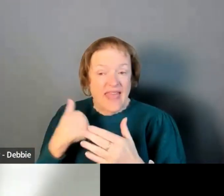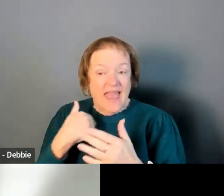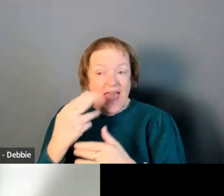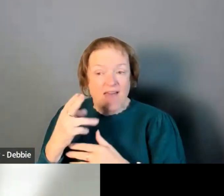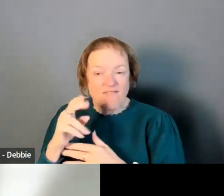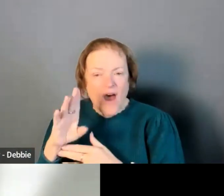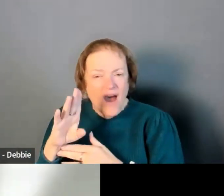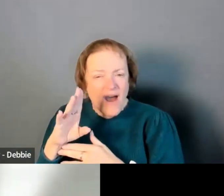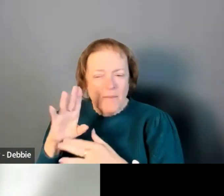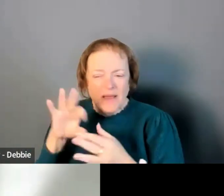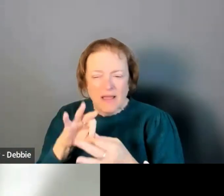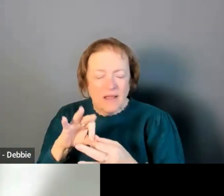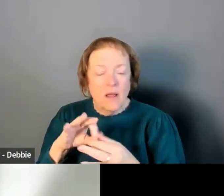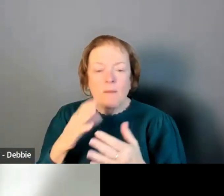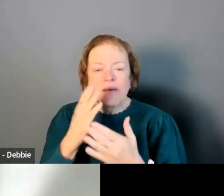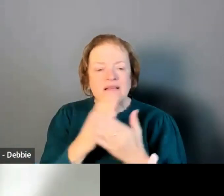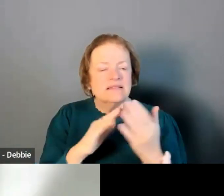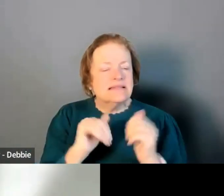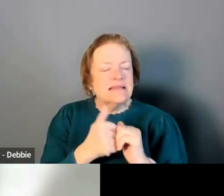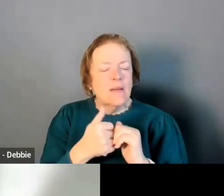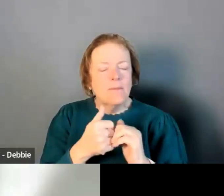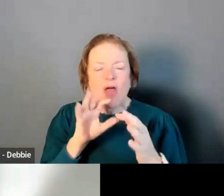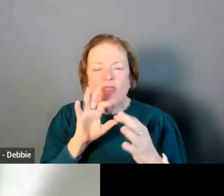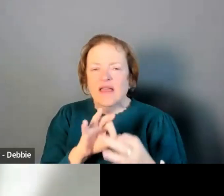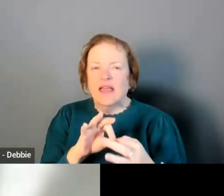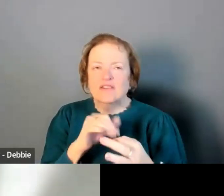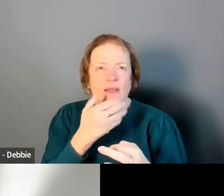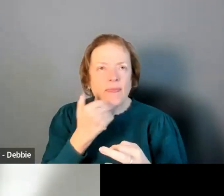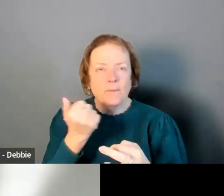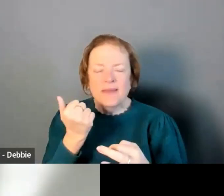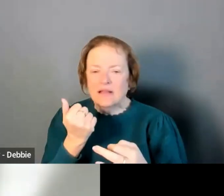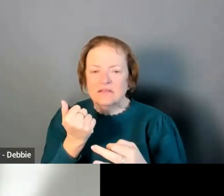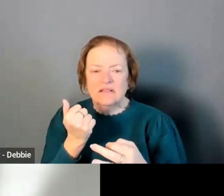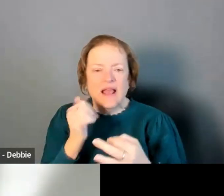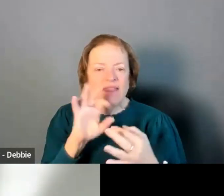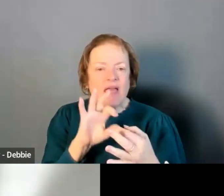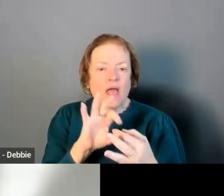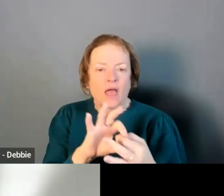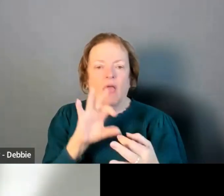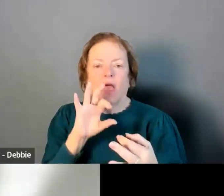that connection is not as reliable, and they go in and out. And when we are depending on telecoil,